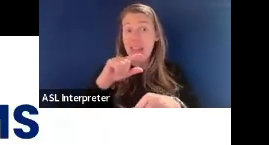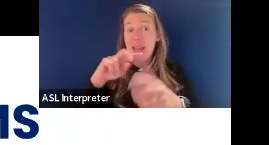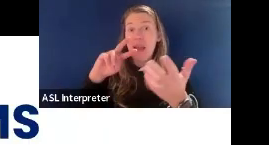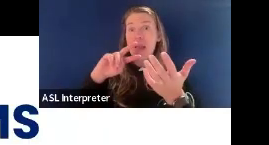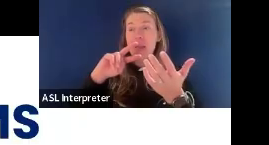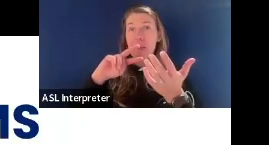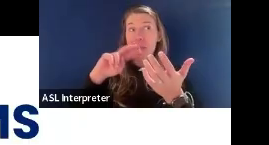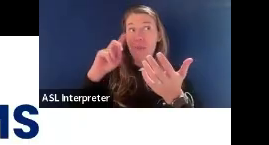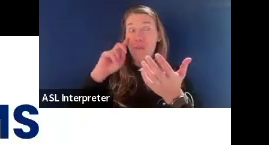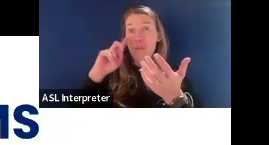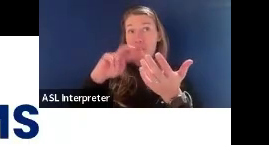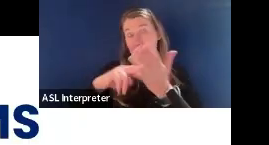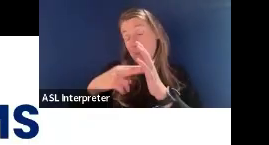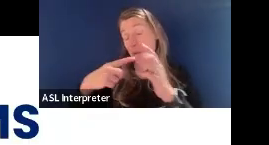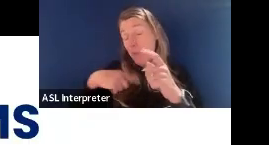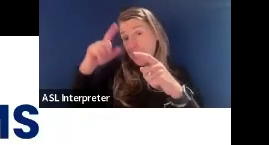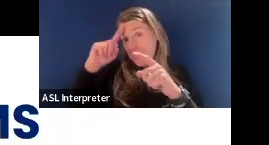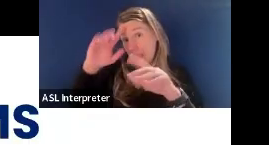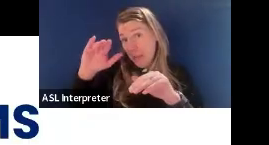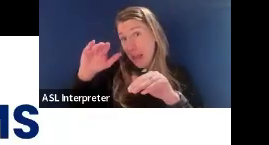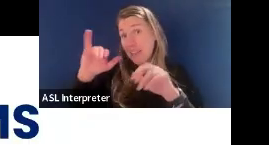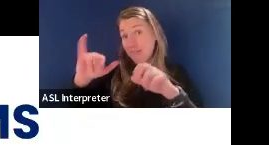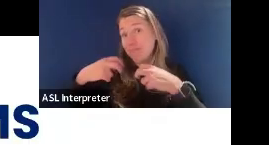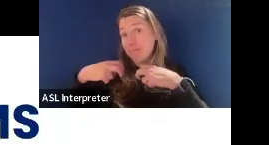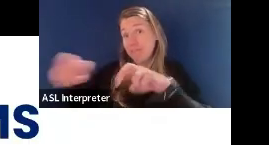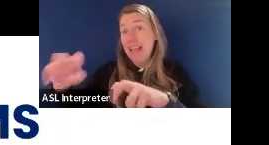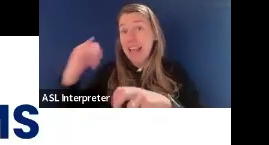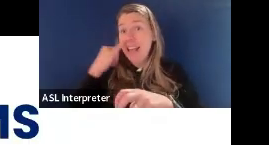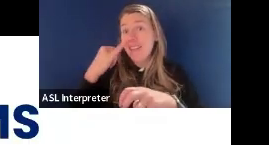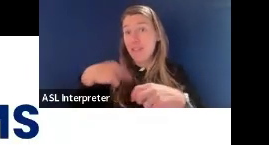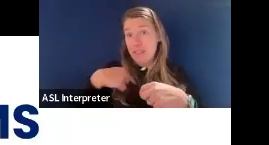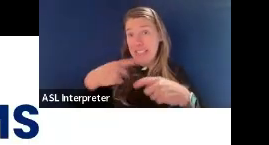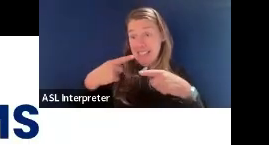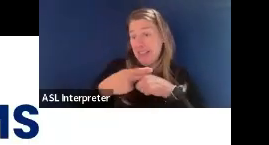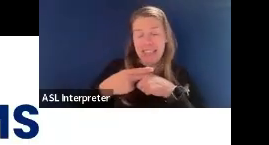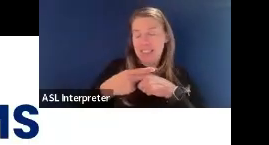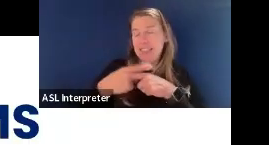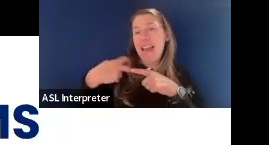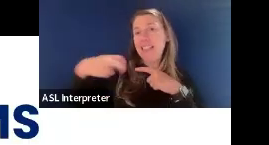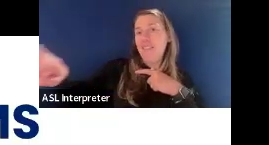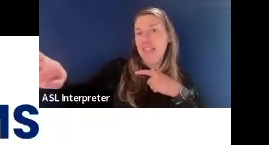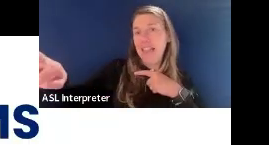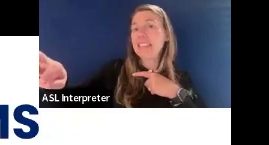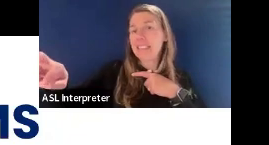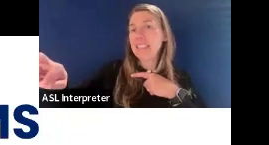the expectation is that anybody who can be transitioned to receive non conflicted service delivery does.